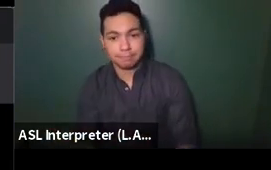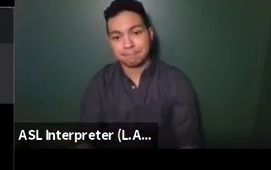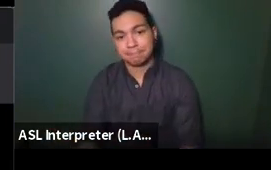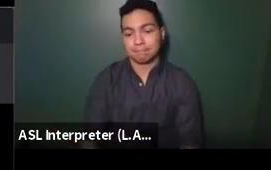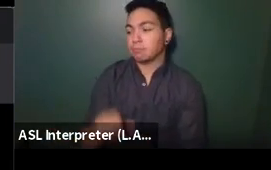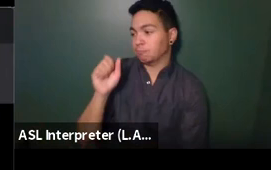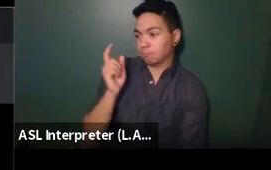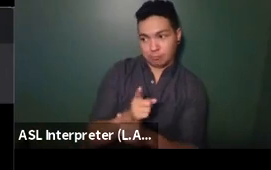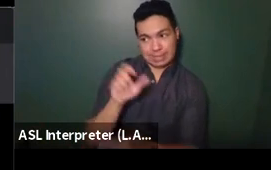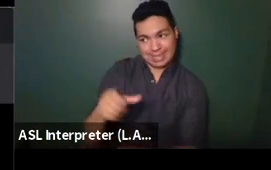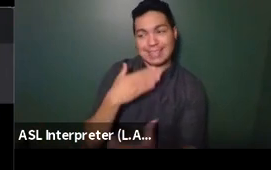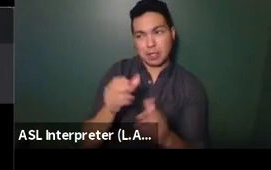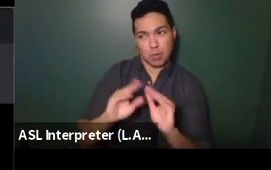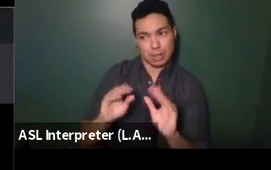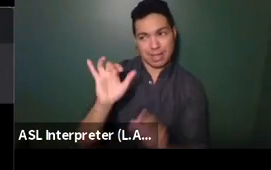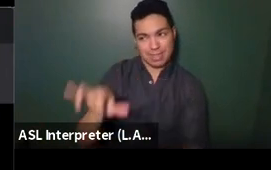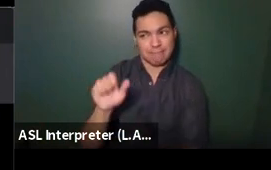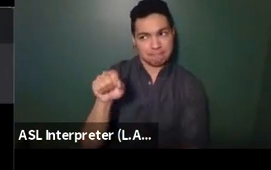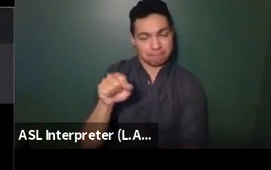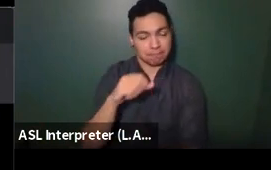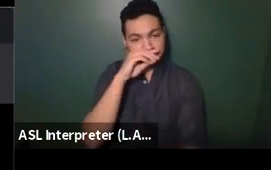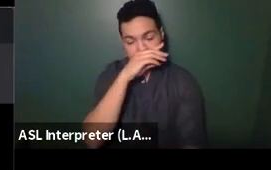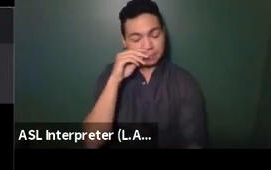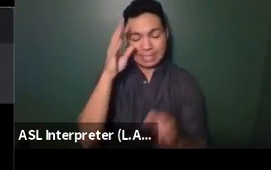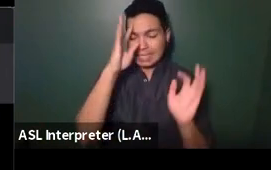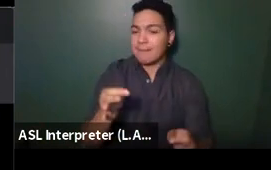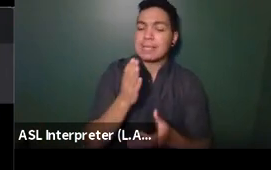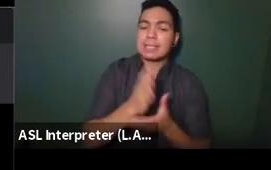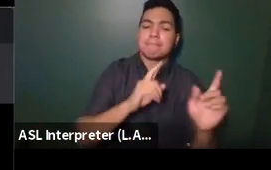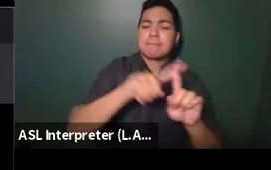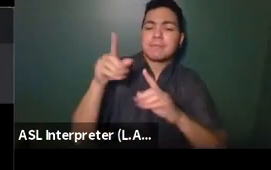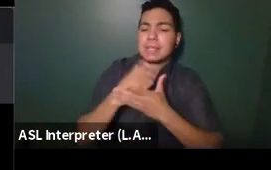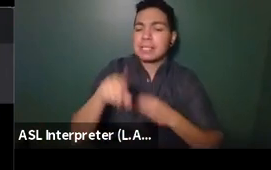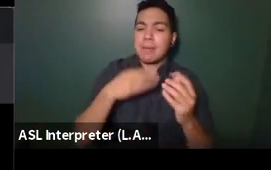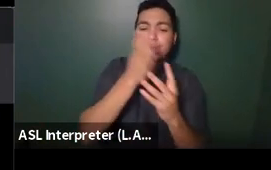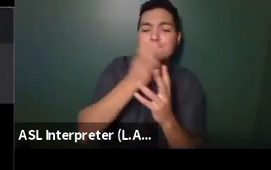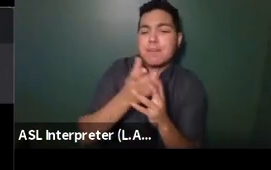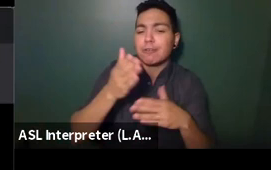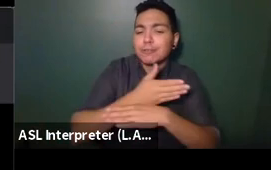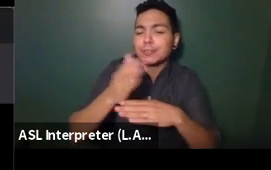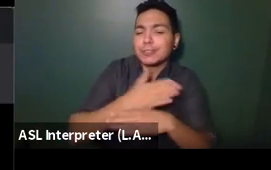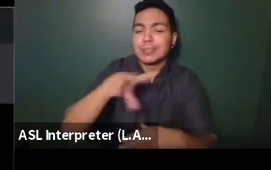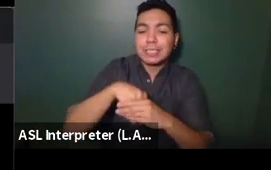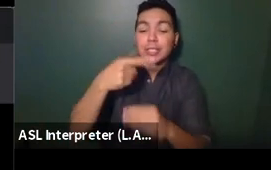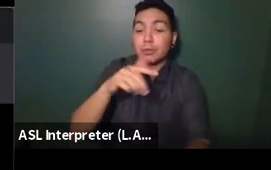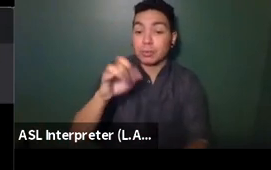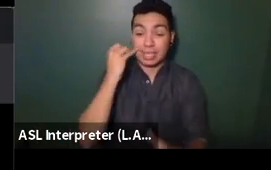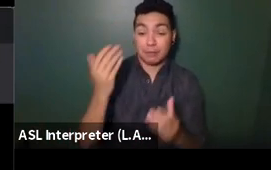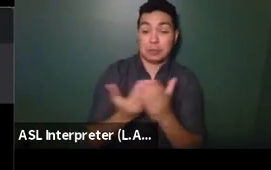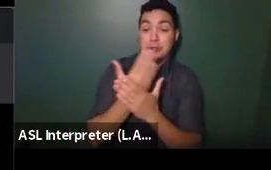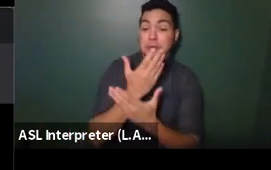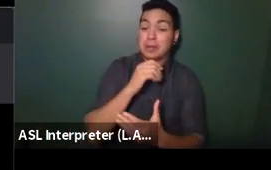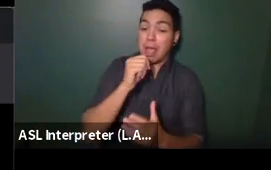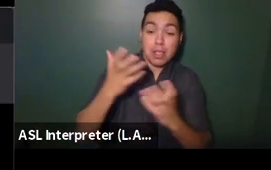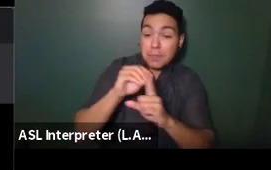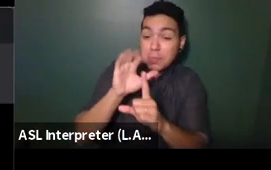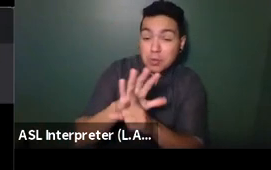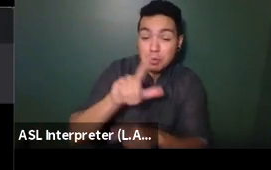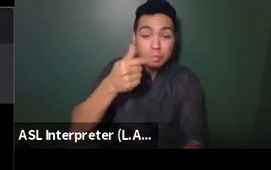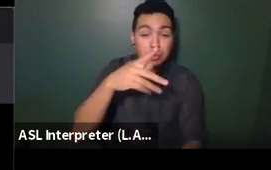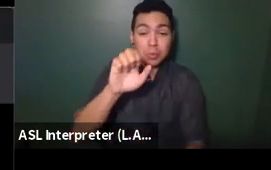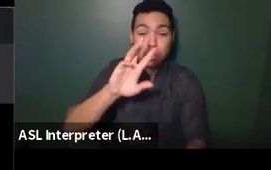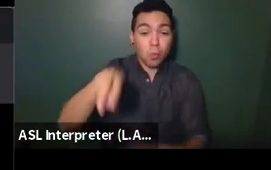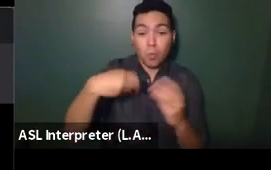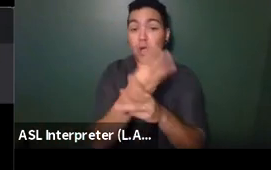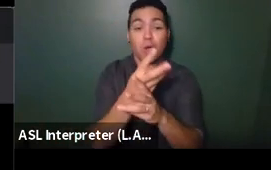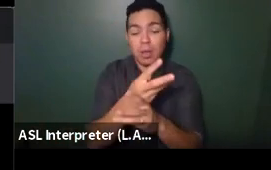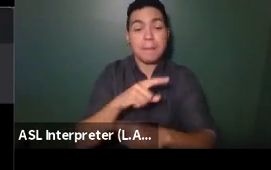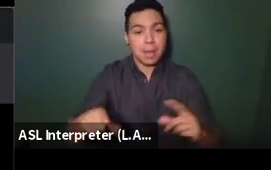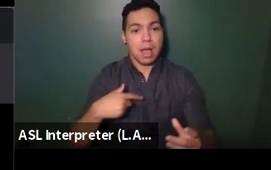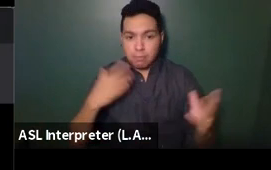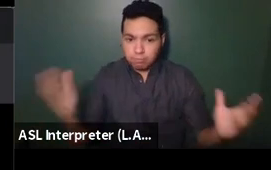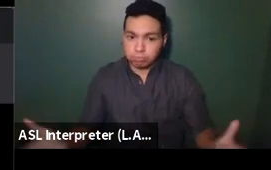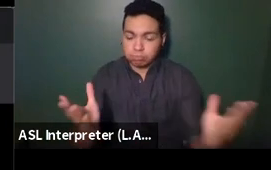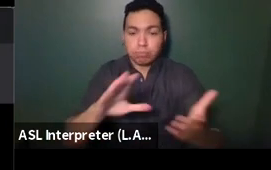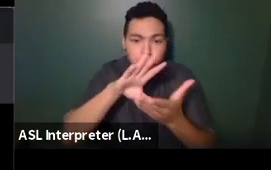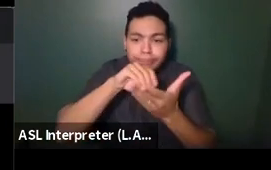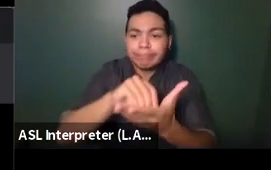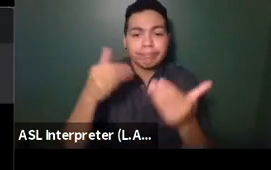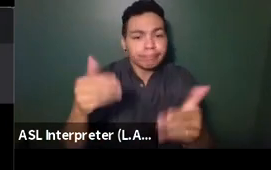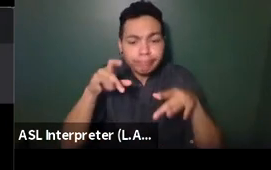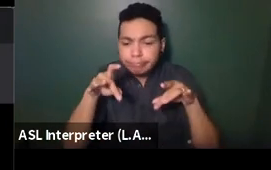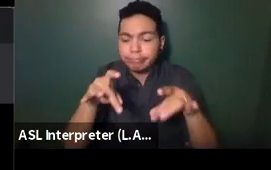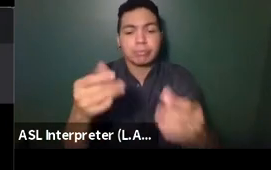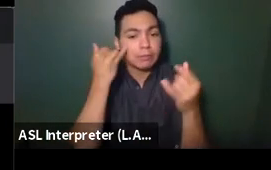Katherine Livick - ESD 112: for that clarification. There are definitely some things to learn about file sharing in Google. If you're new to the Google world and I would encourage you to get more information about that if if you're just starting out.